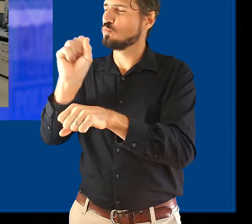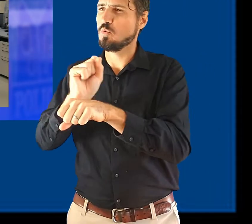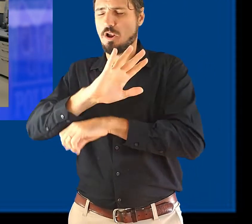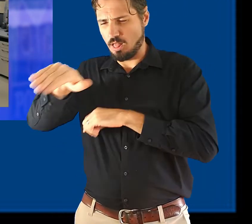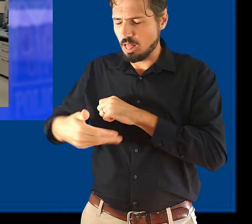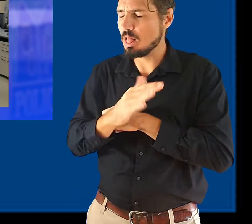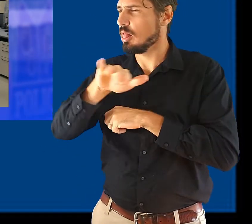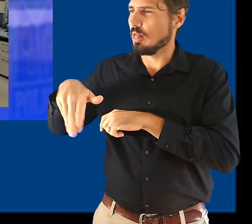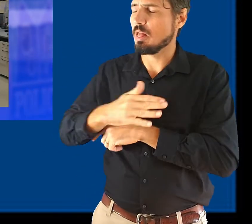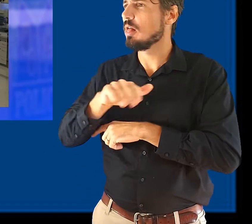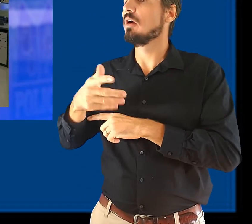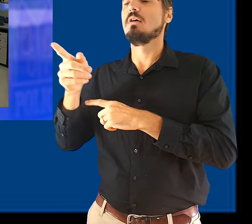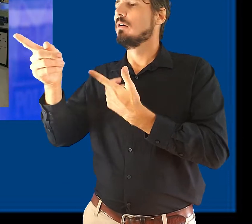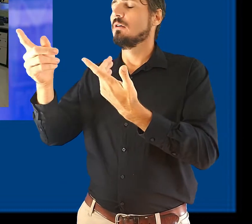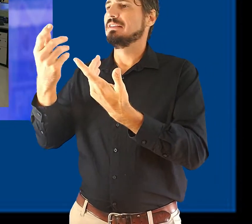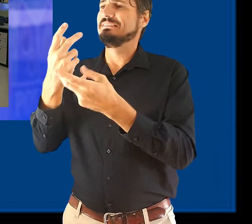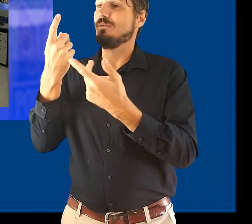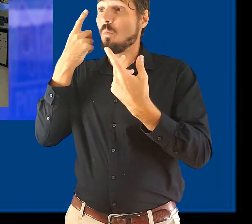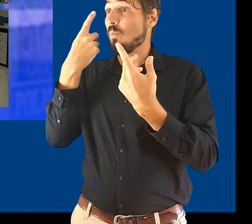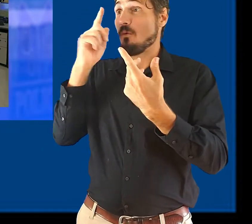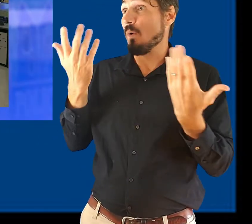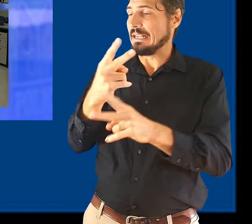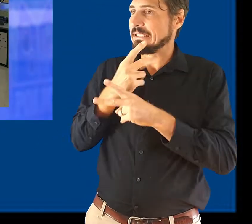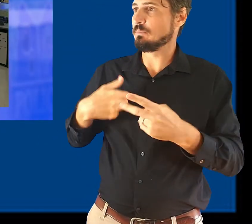They are the hub of our entire emergency response team.